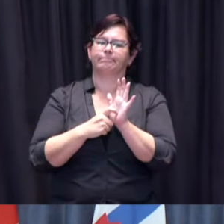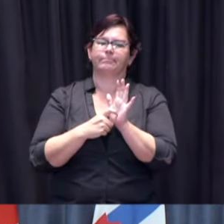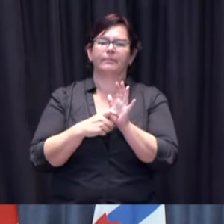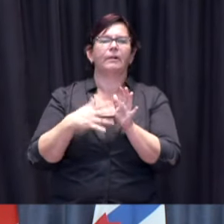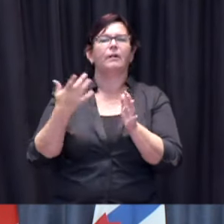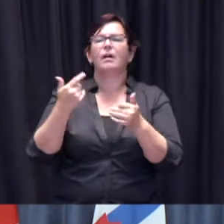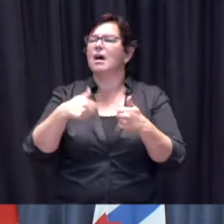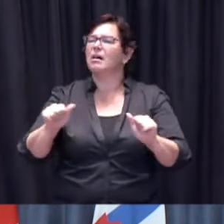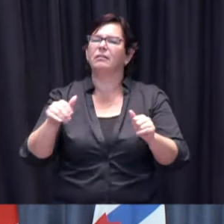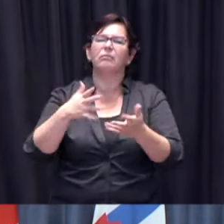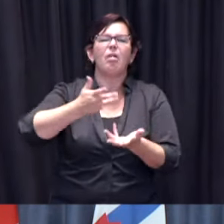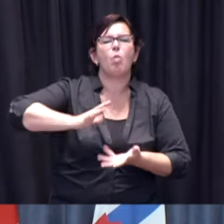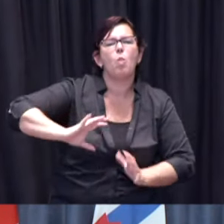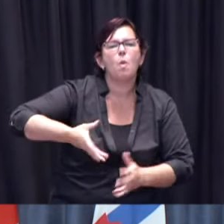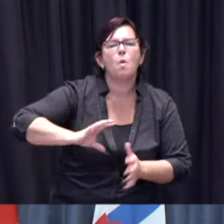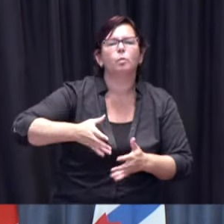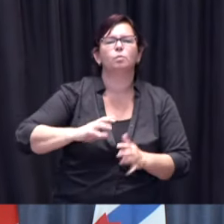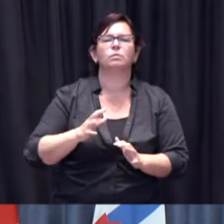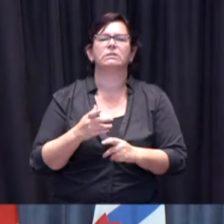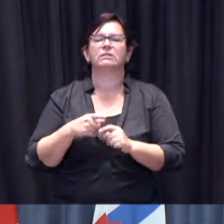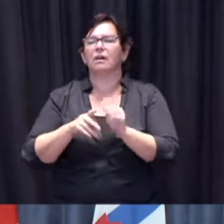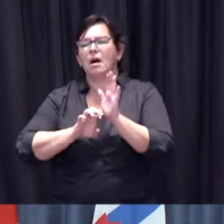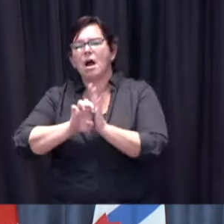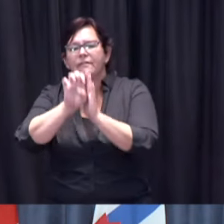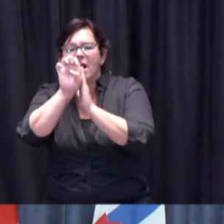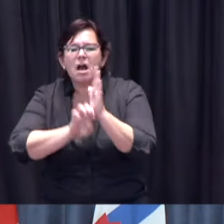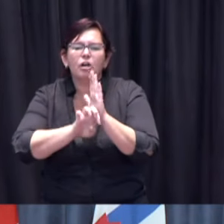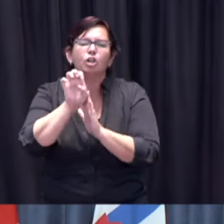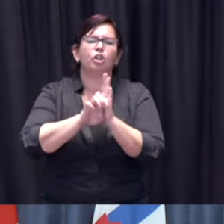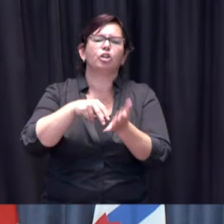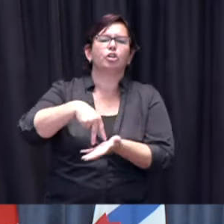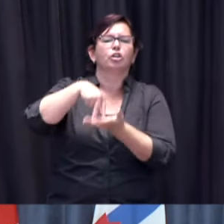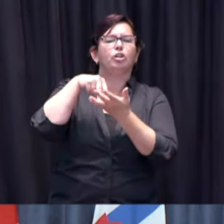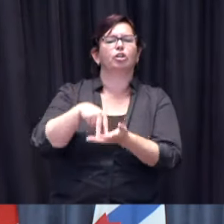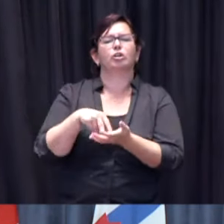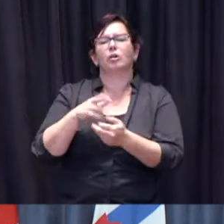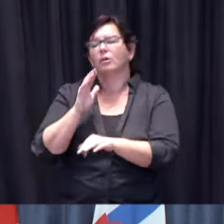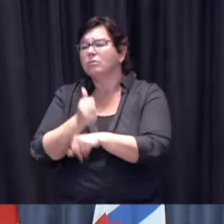Many apartments and condos have already done this or have strongly recommended it to their tenants.